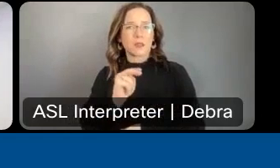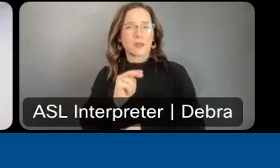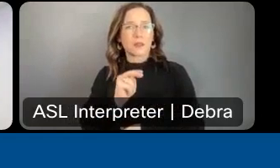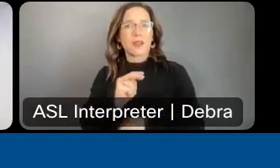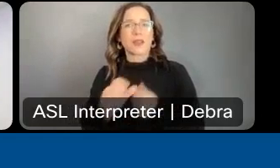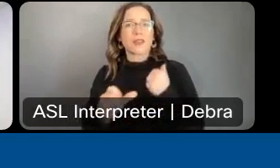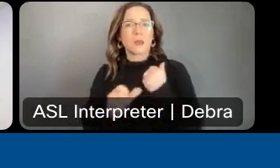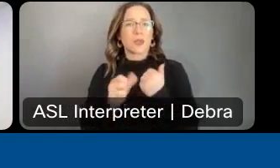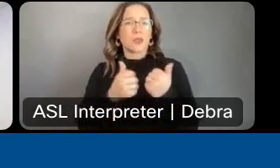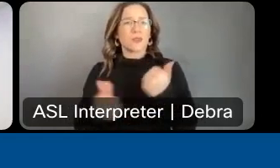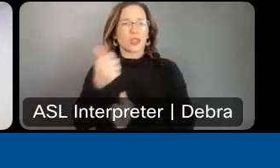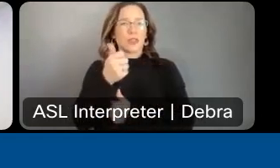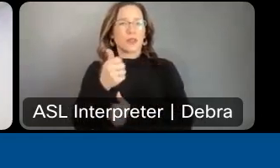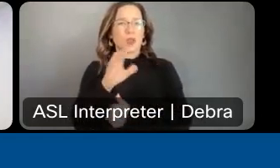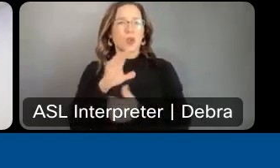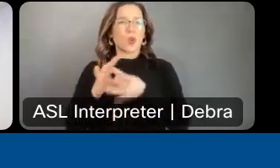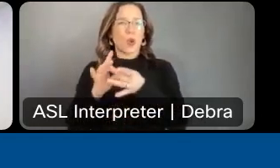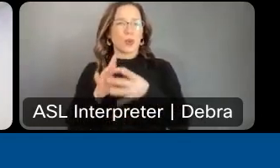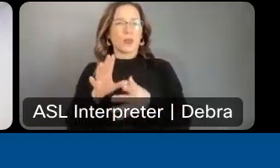Cooperative Procurement Officer, NASPO Value Points,